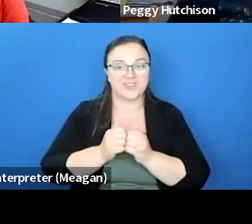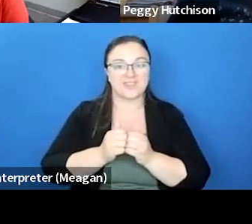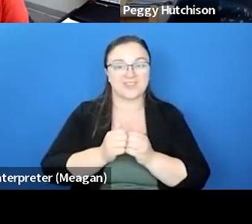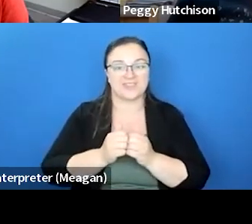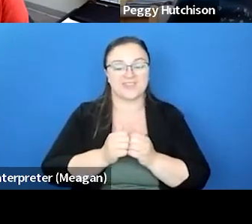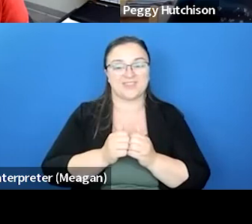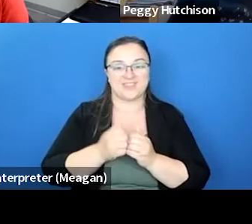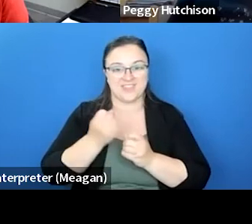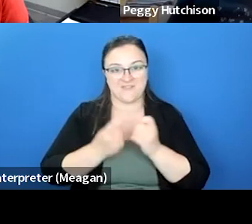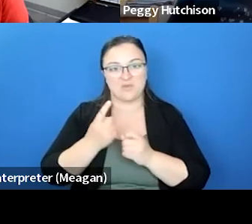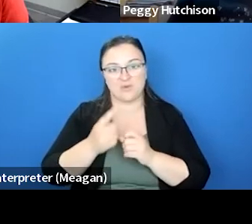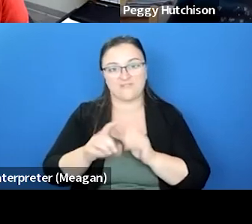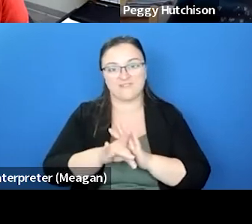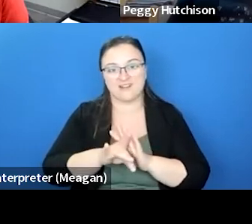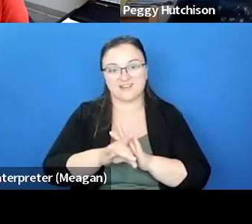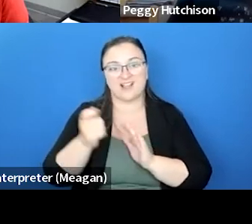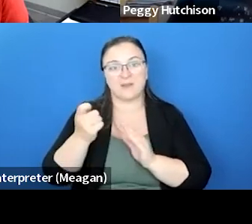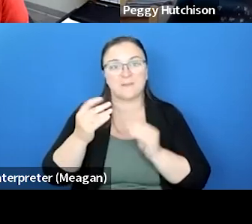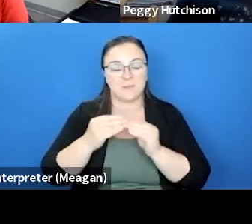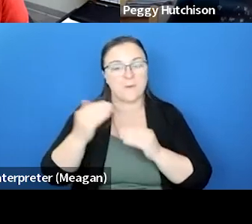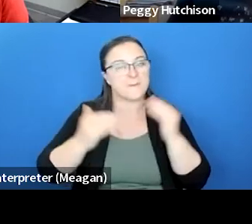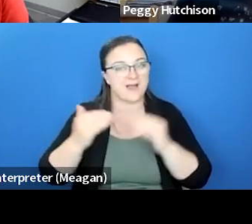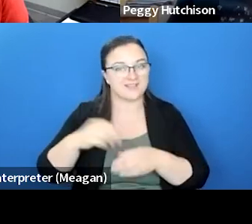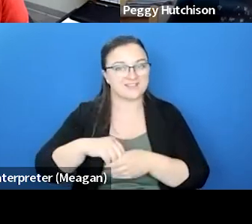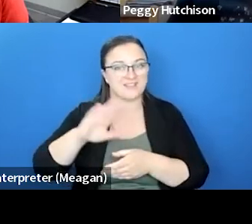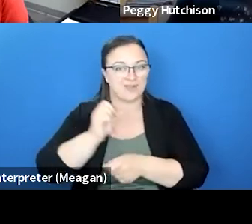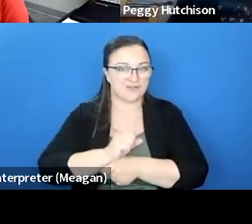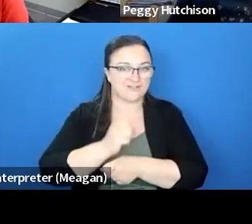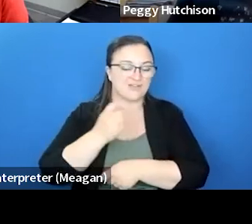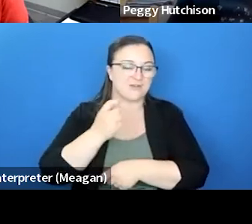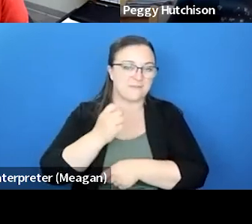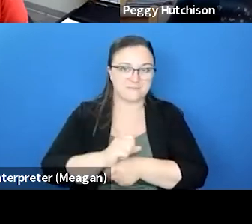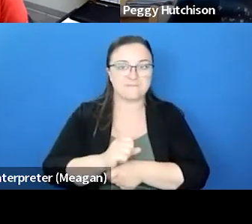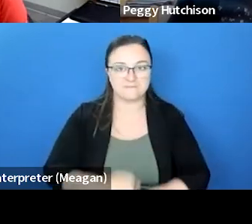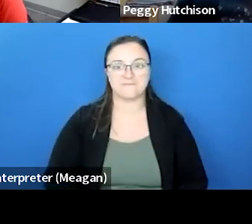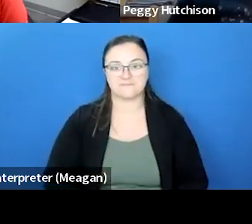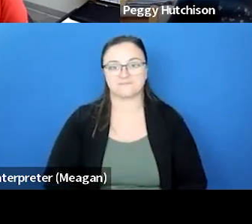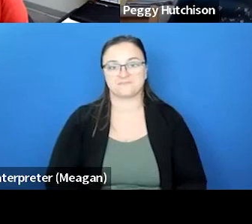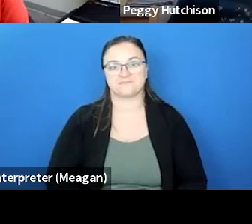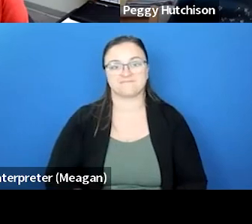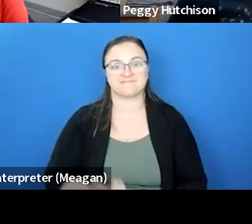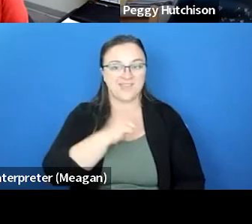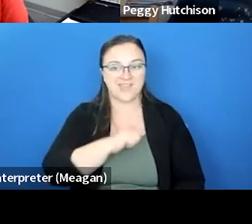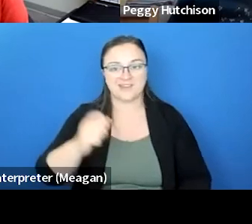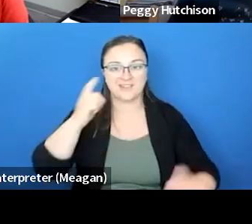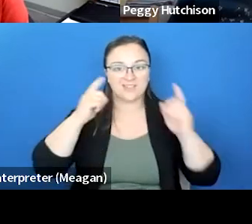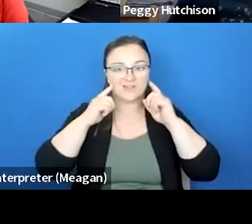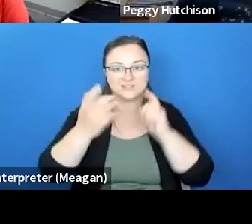help with everyone finding a little bit more balance in their day and their time? Any thoughts about that, Denise?